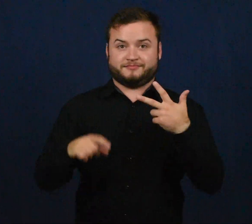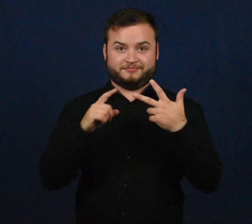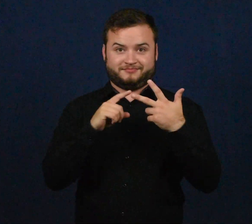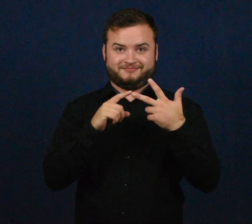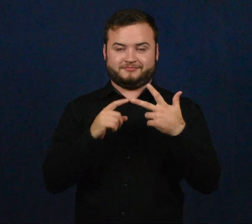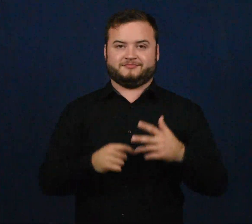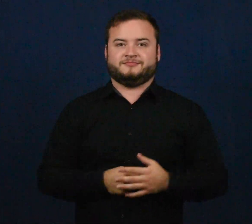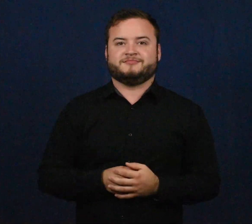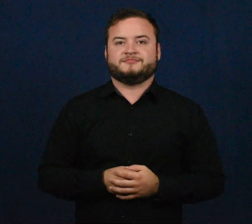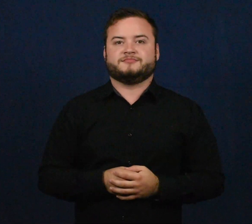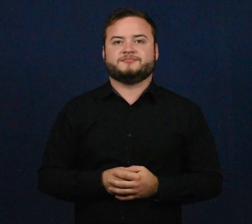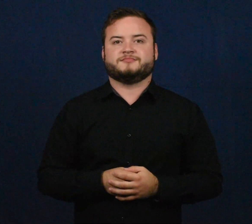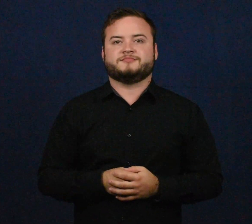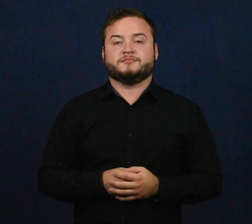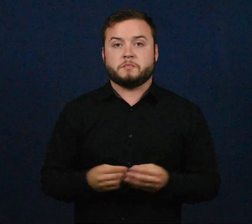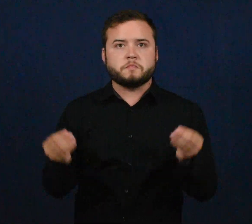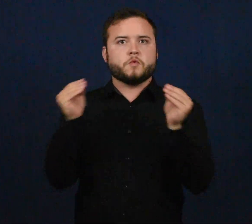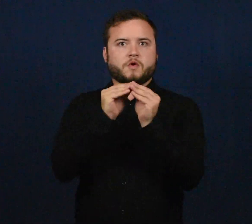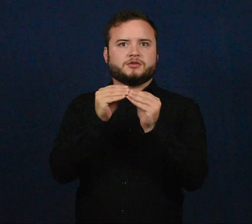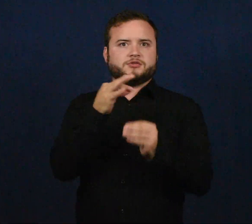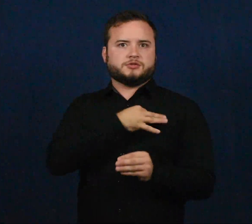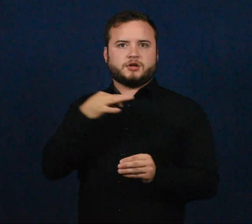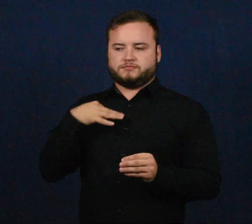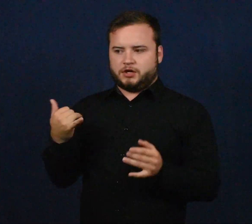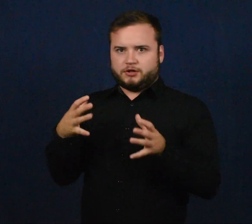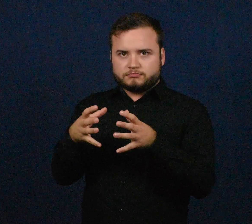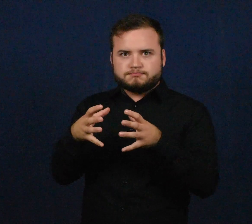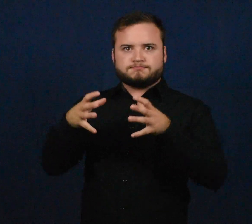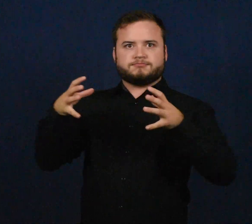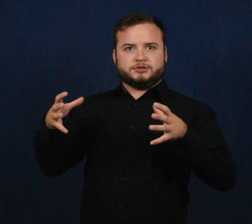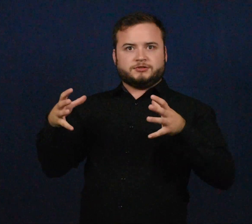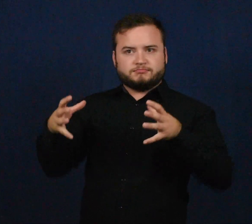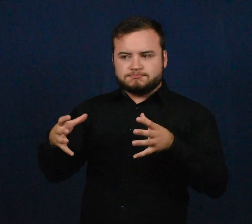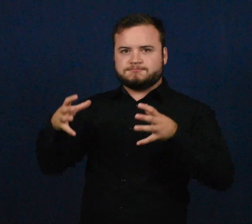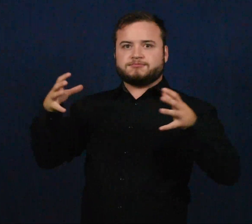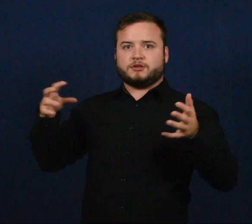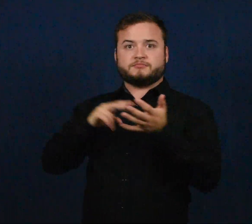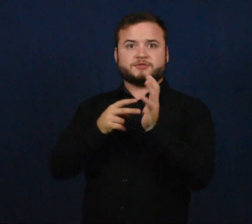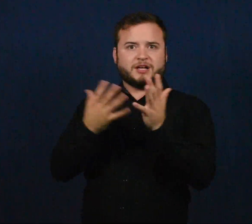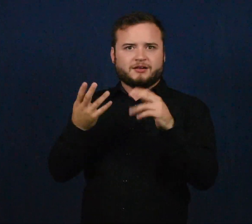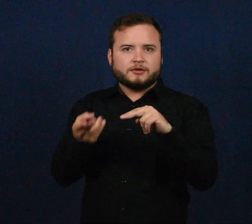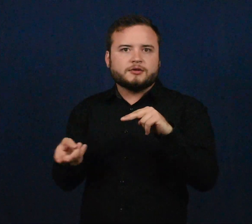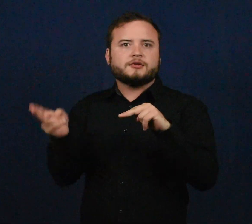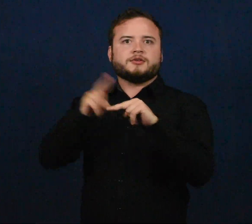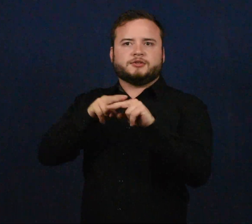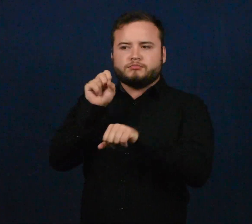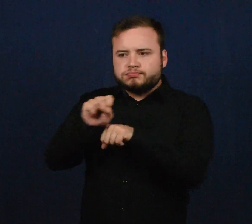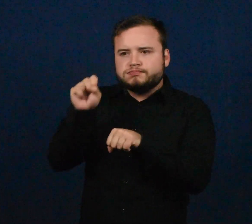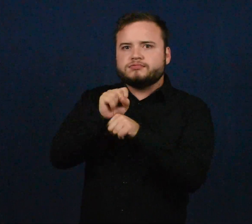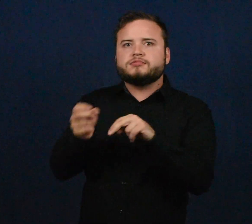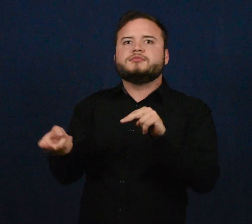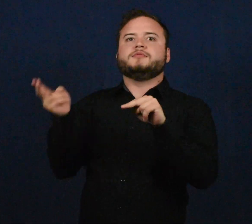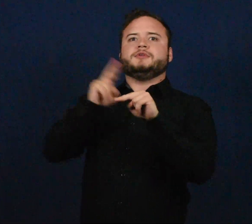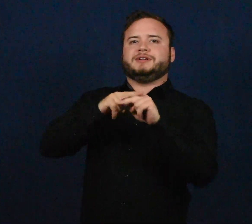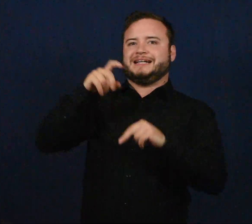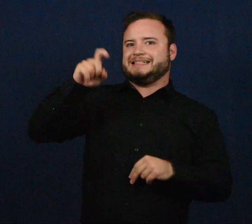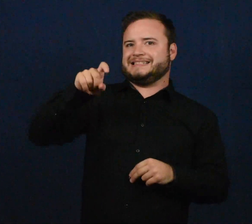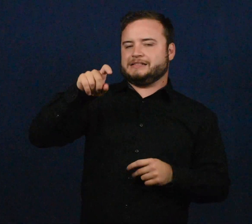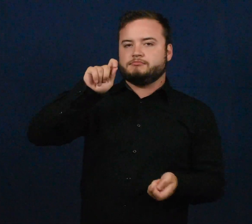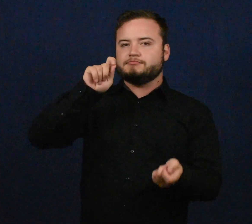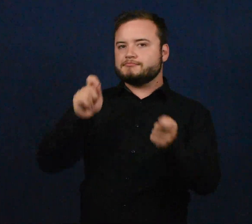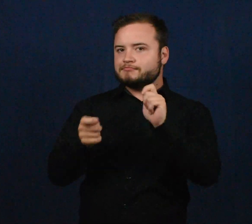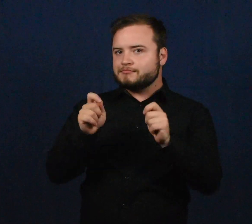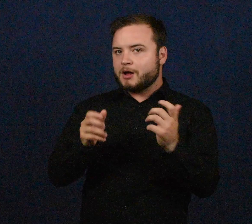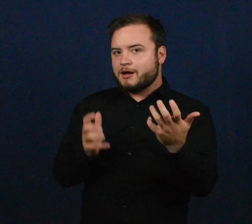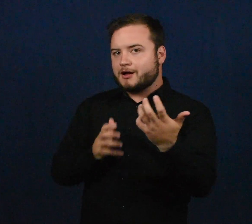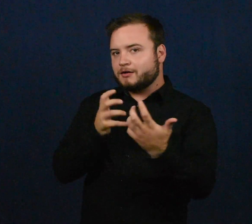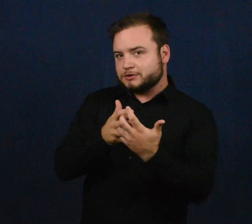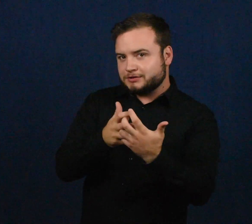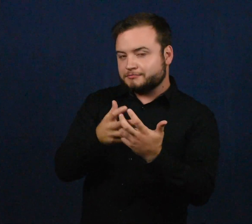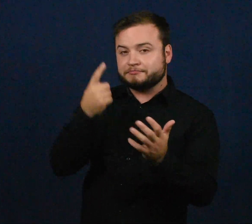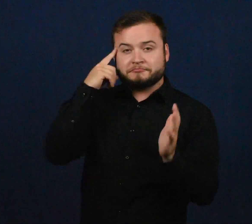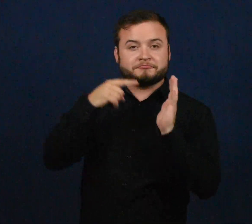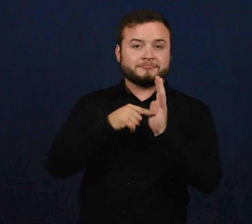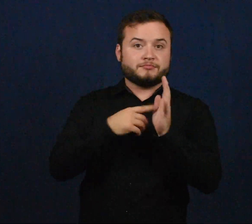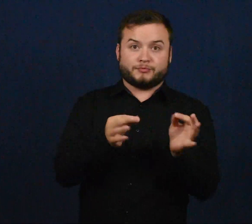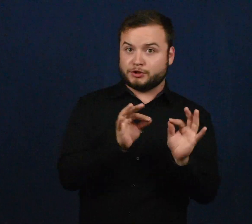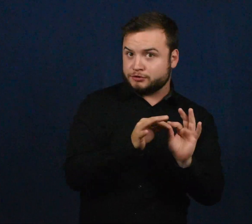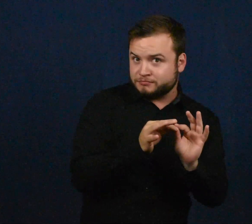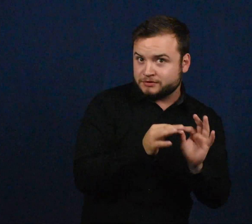With more staff and more work, our need for accommodations such as interpreters and